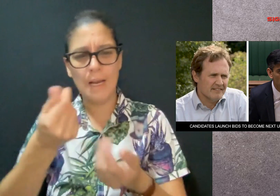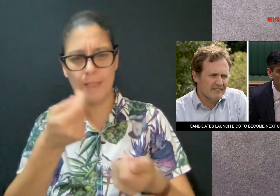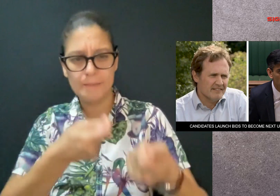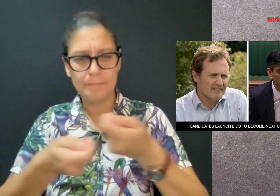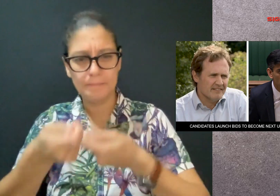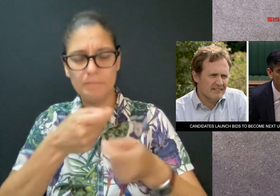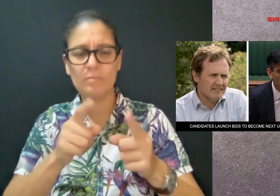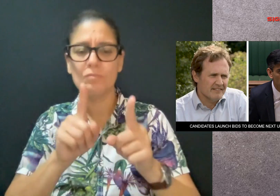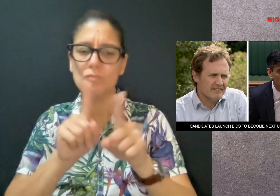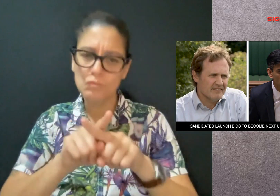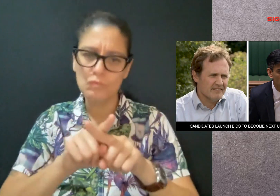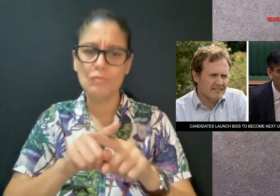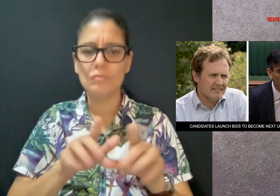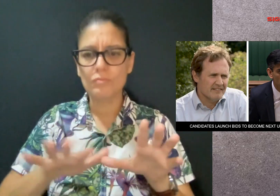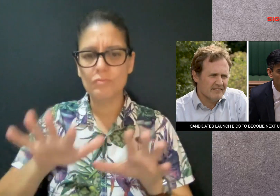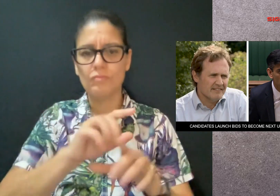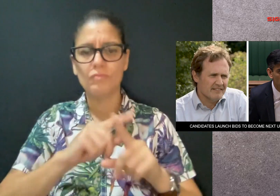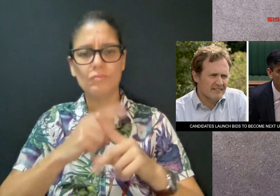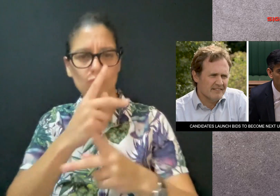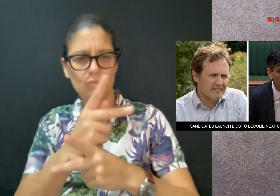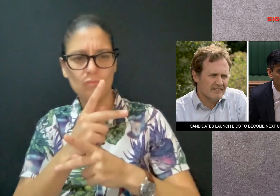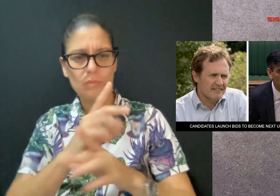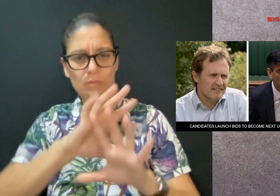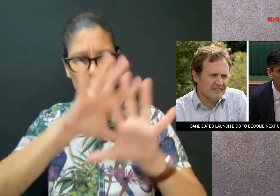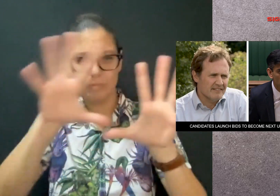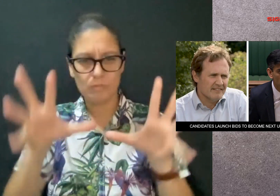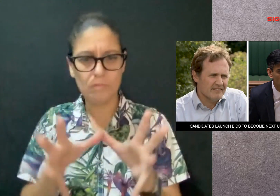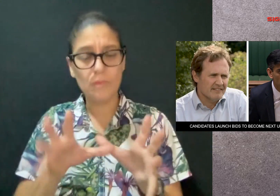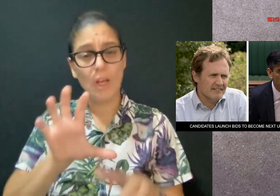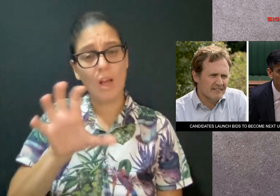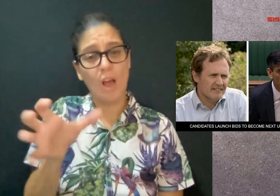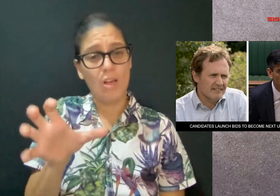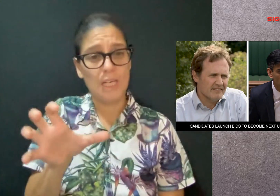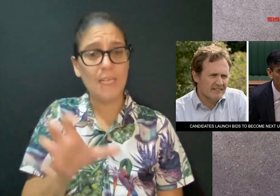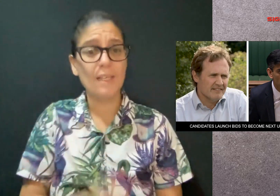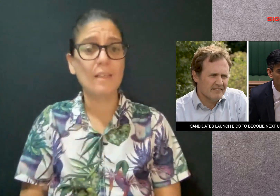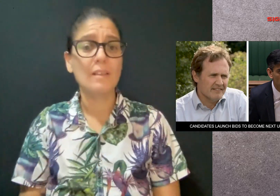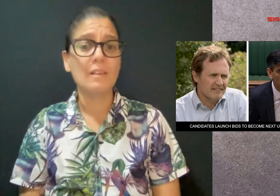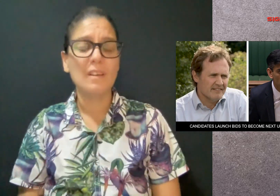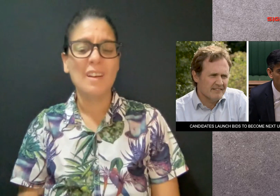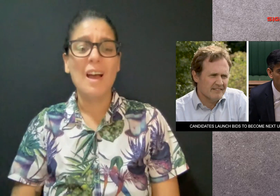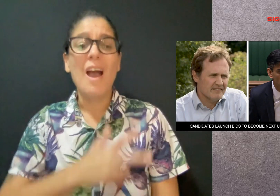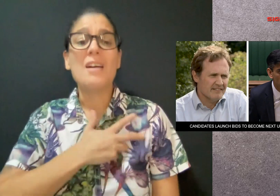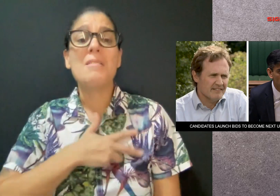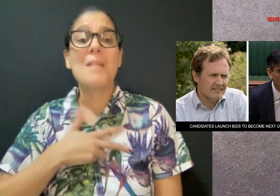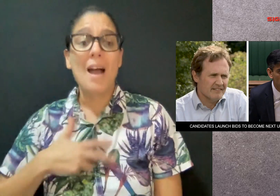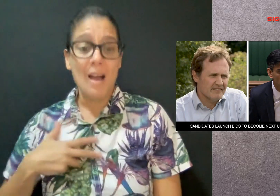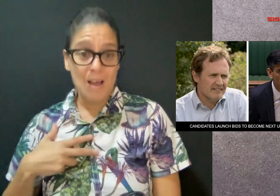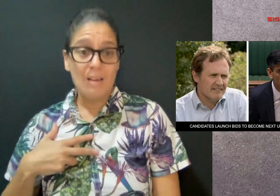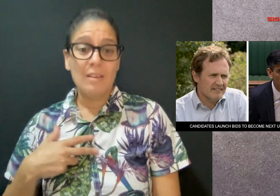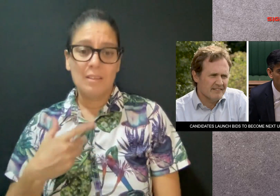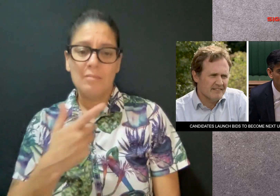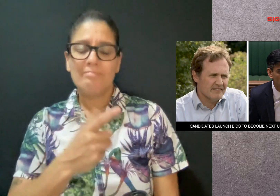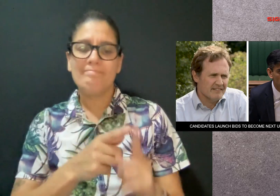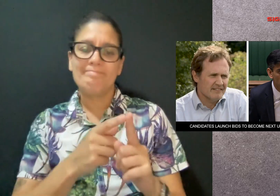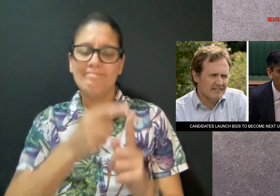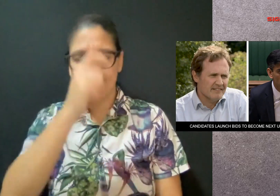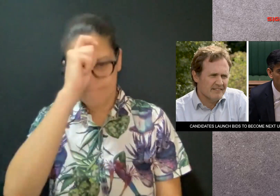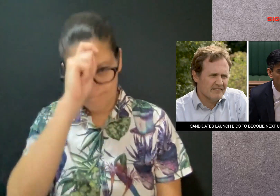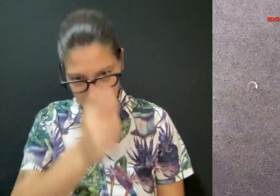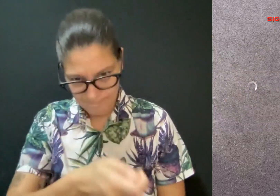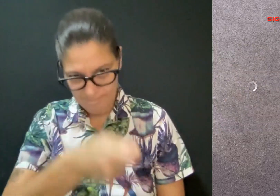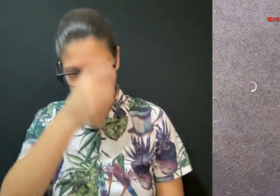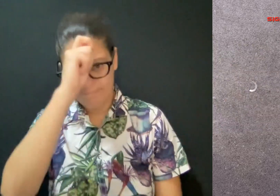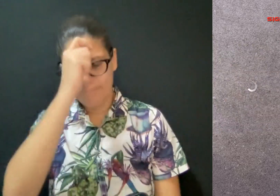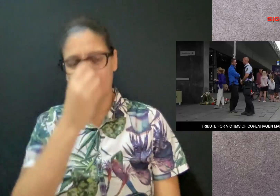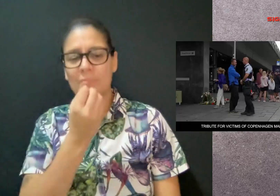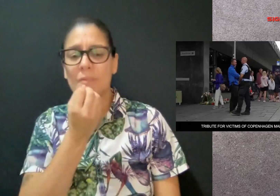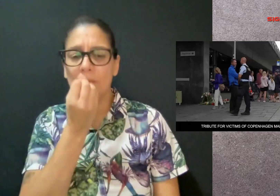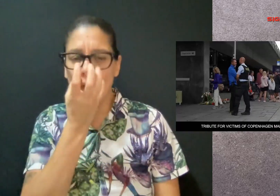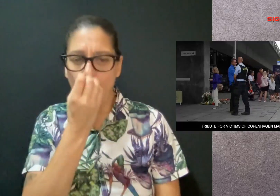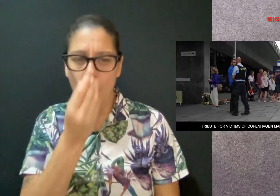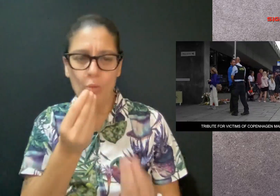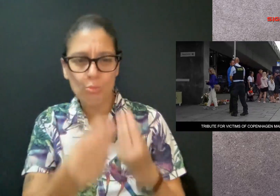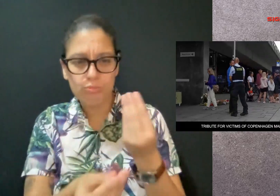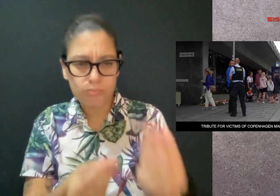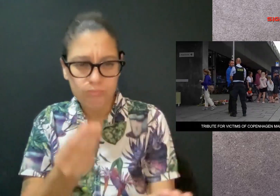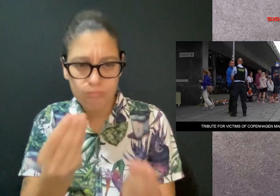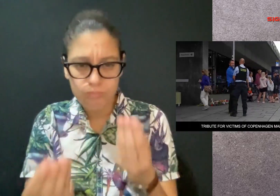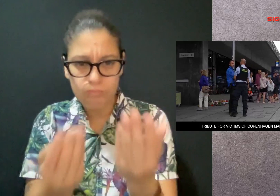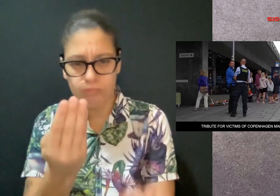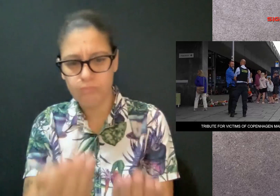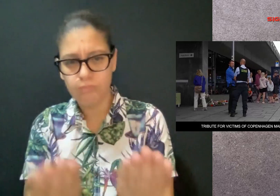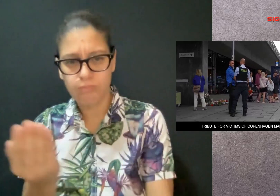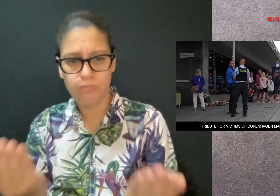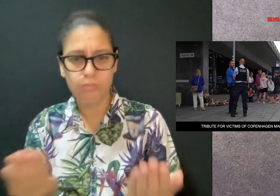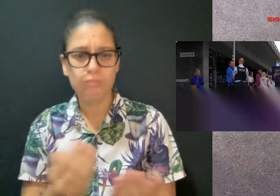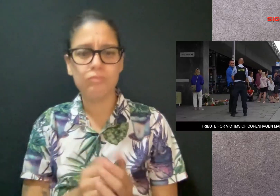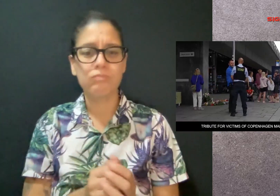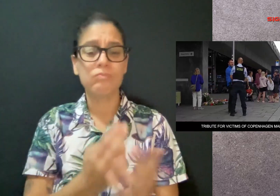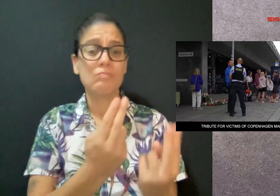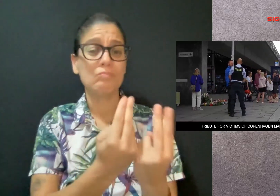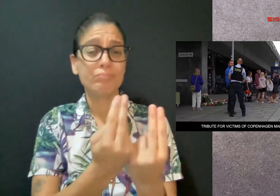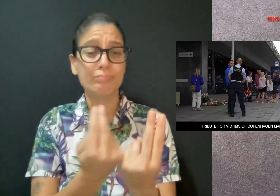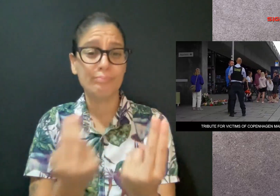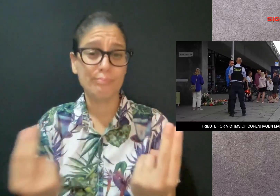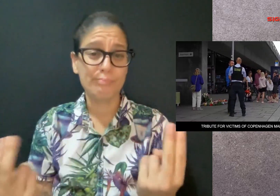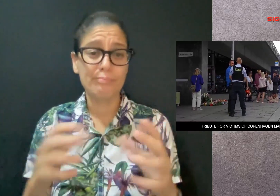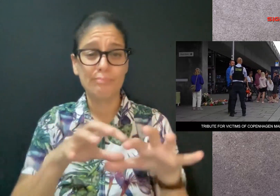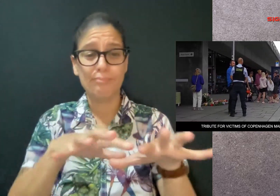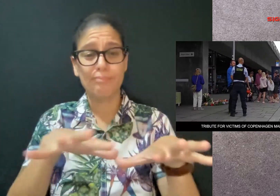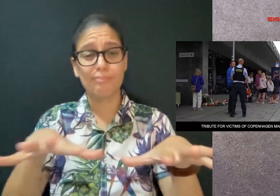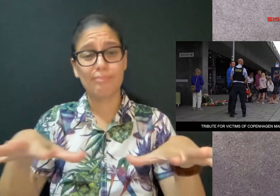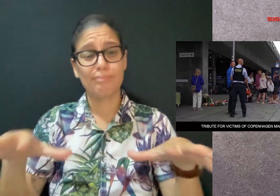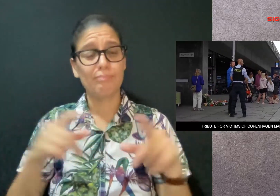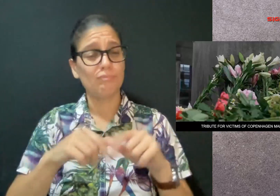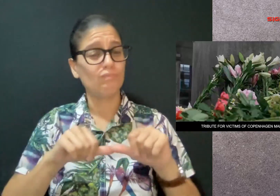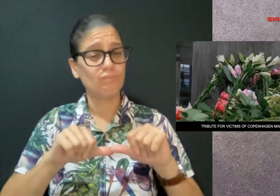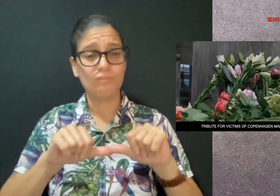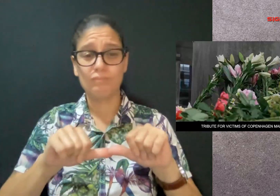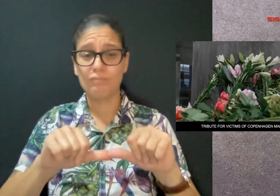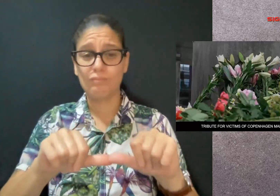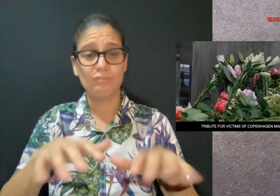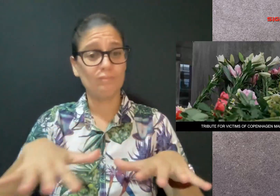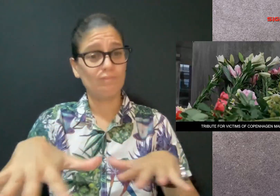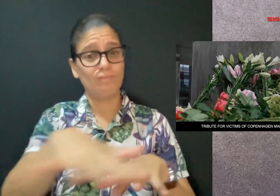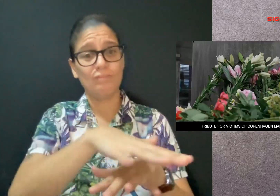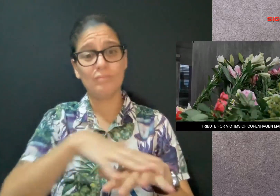and reunite the country in Denmark a memorial of flowers and candles continues to grow